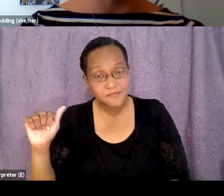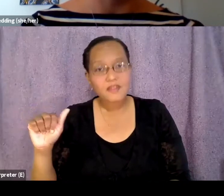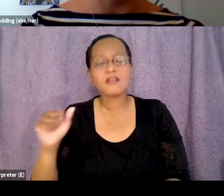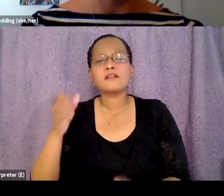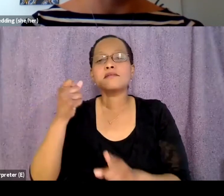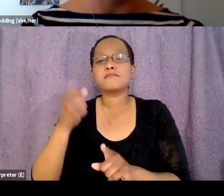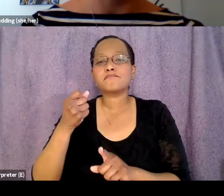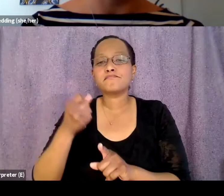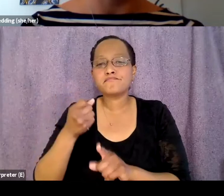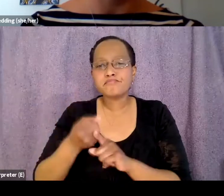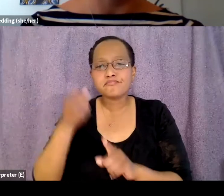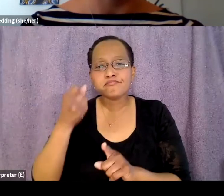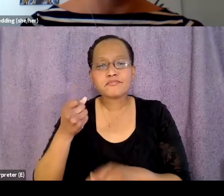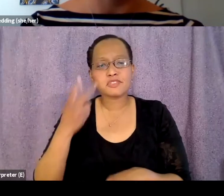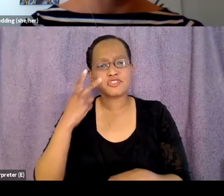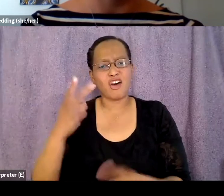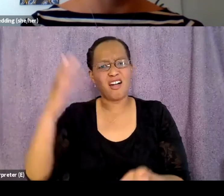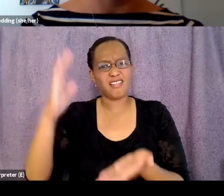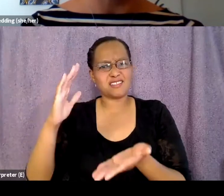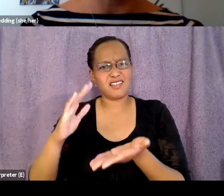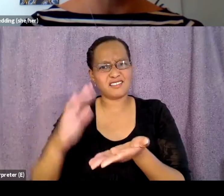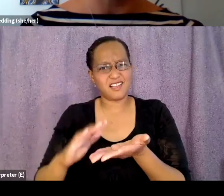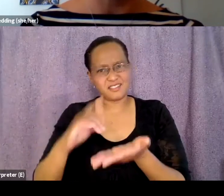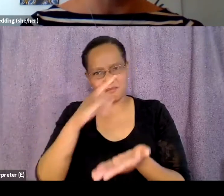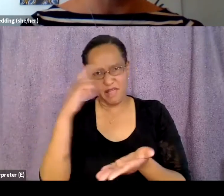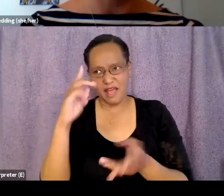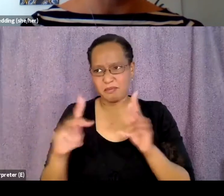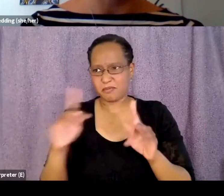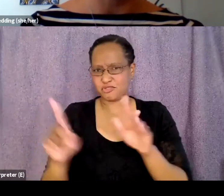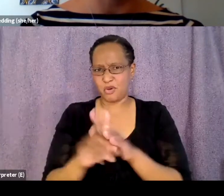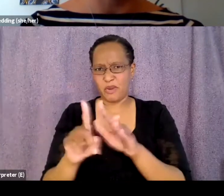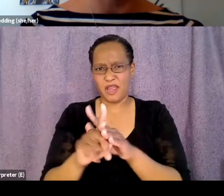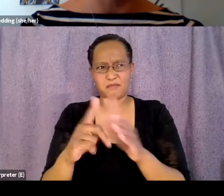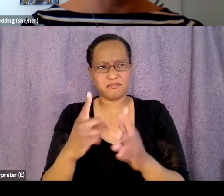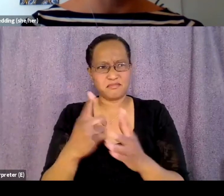aughts and we saw less Black people in general, it was even harder to see myself because.